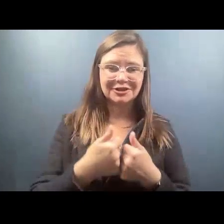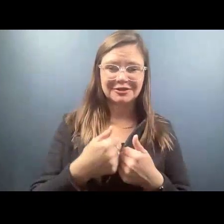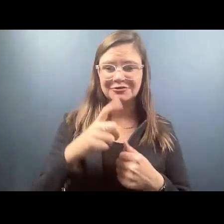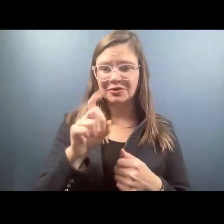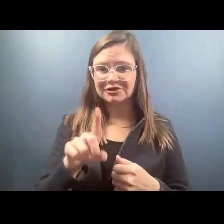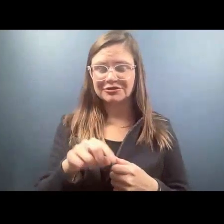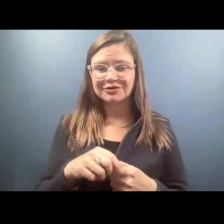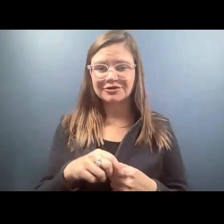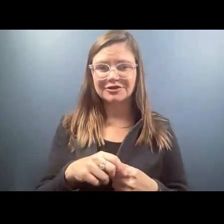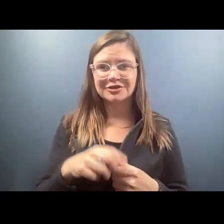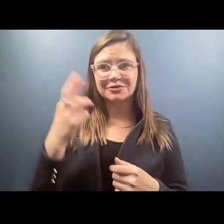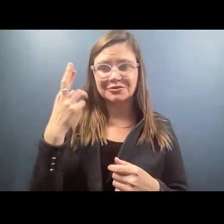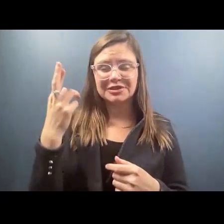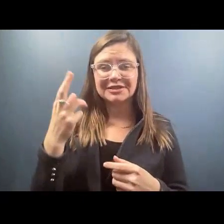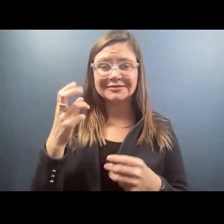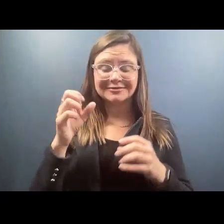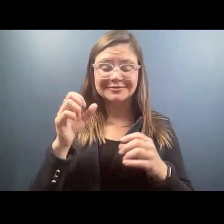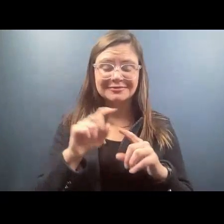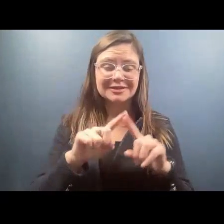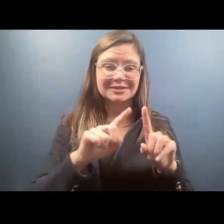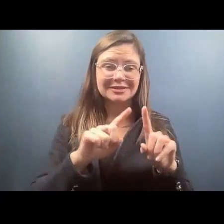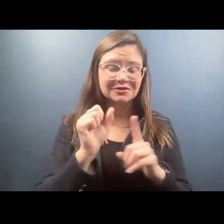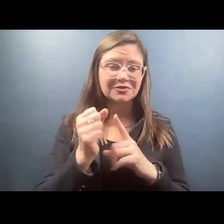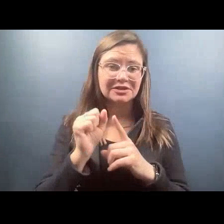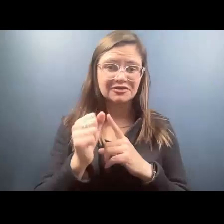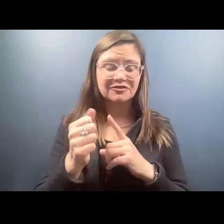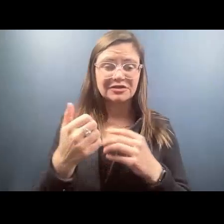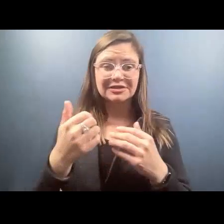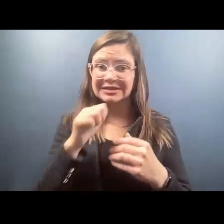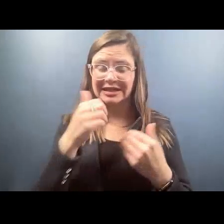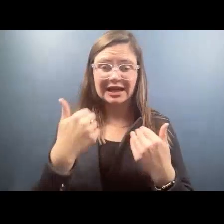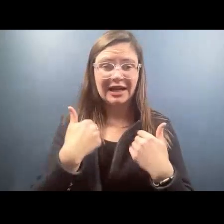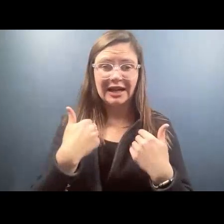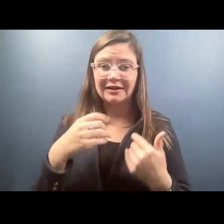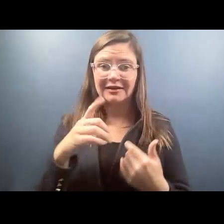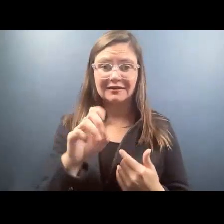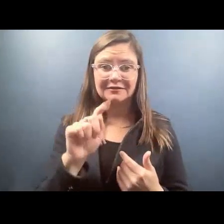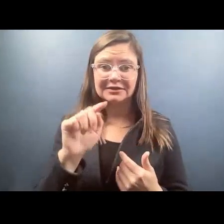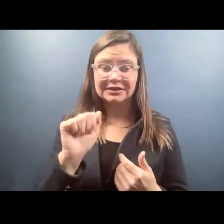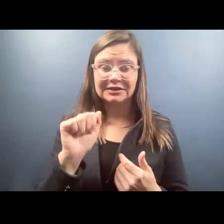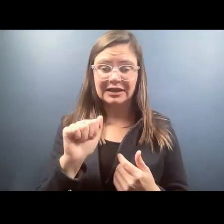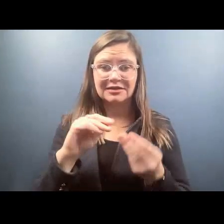And we realized that in many cases we did not have data to inform us to tell the story.